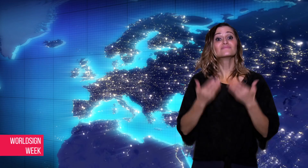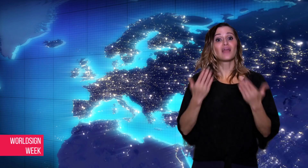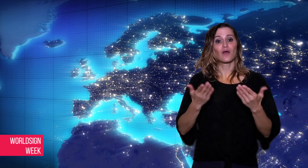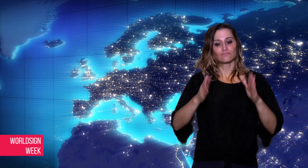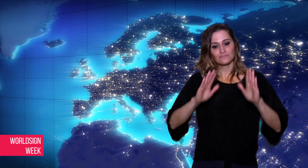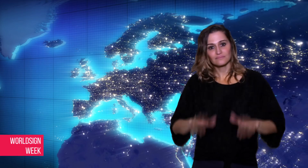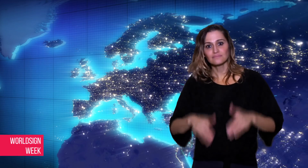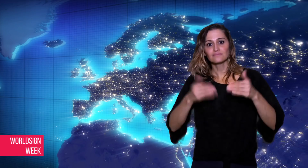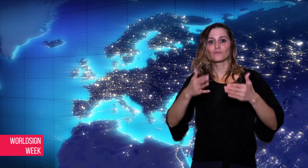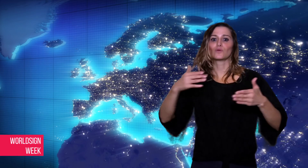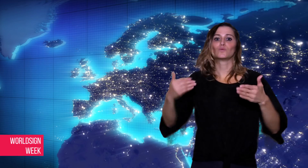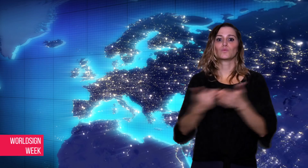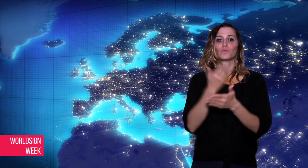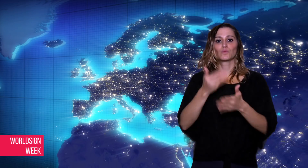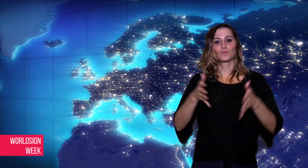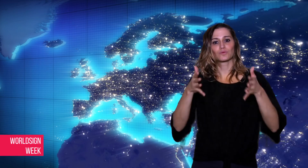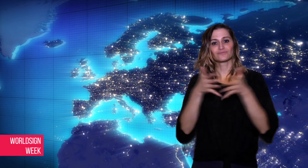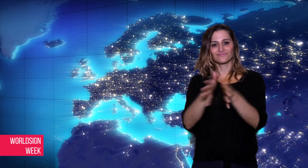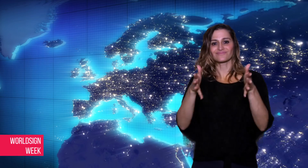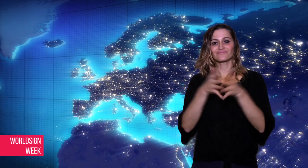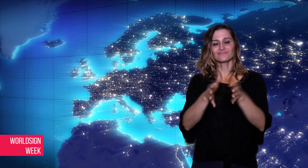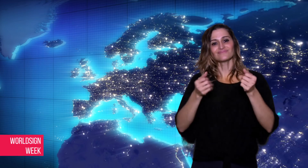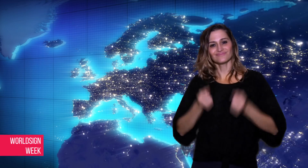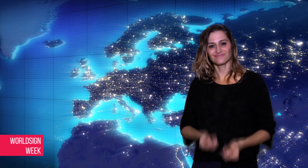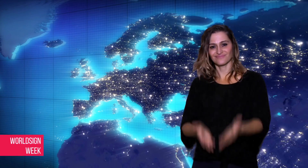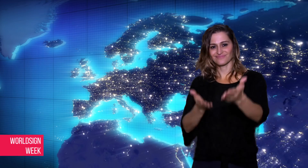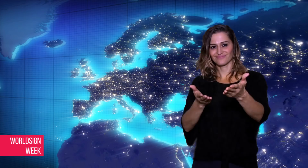Now, let’s go to next story.